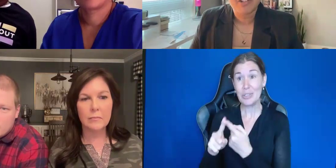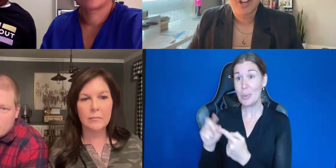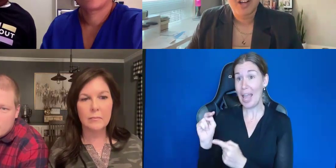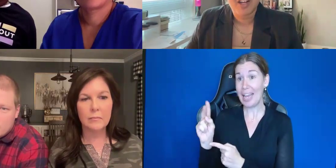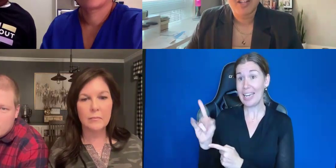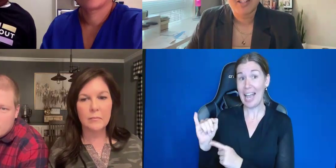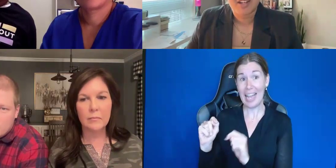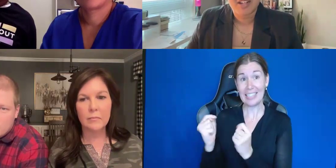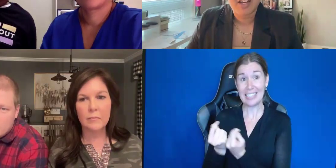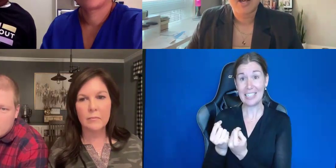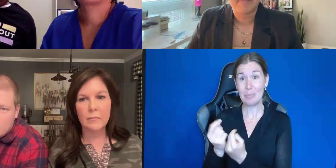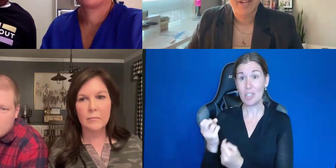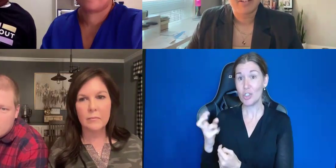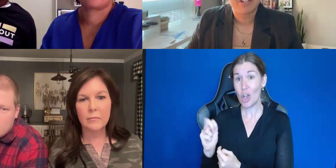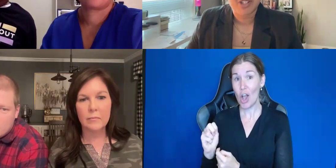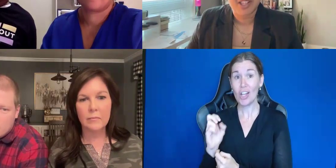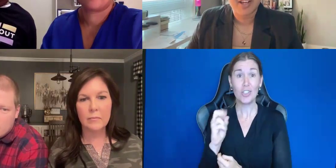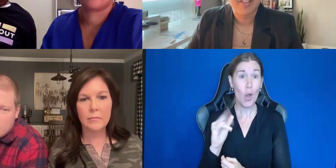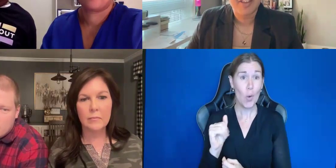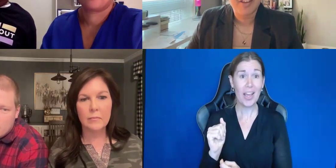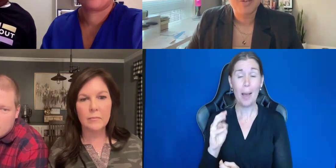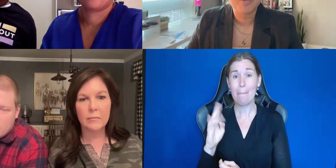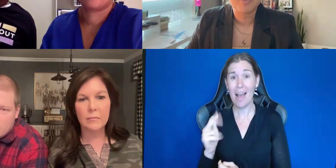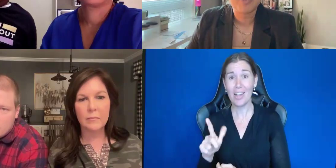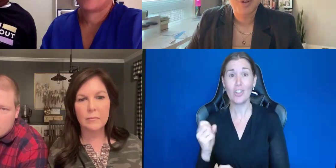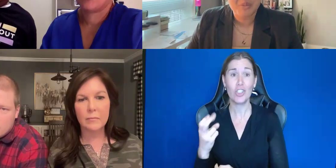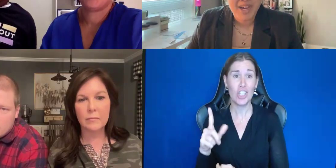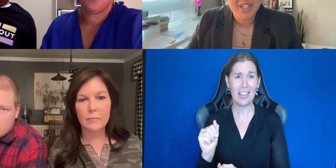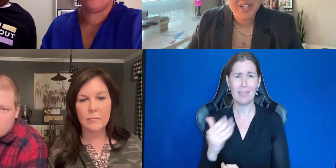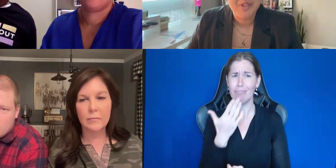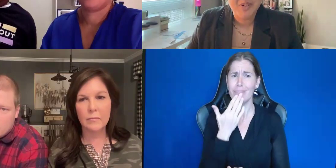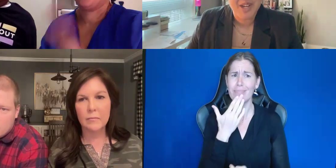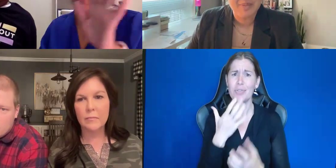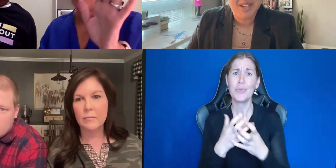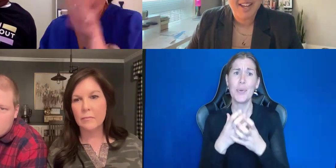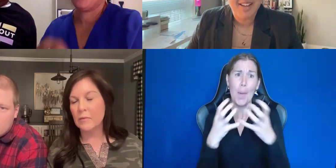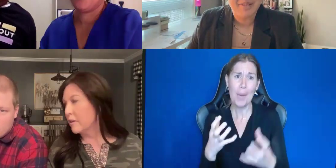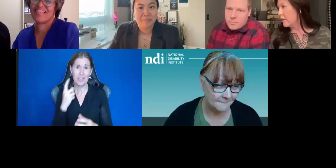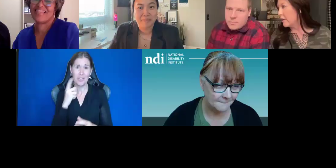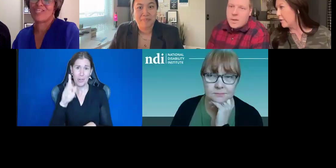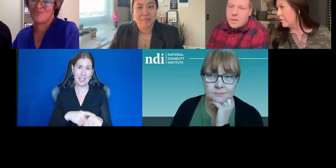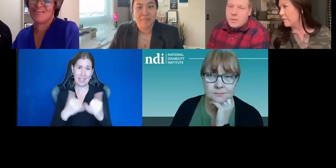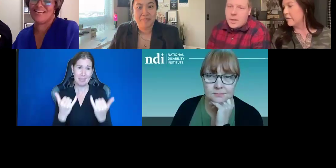Shawn, Sonia, Michael, and Sheila, thank you so much for your time today.